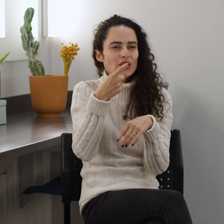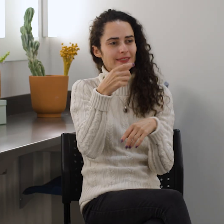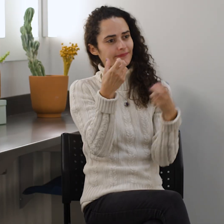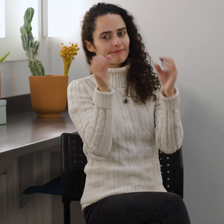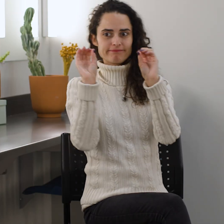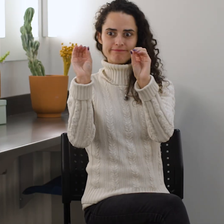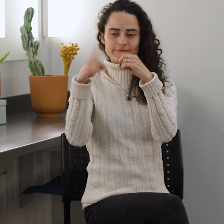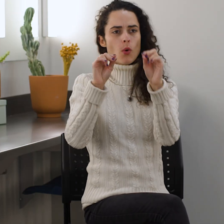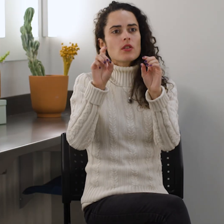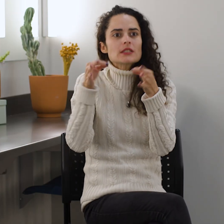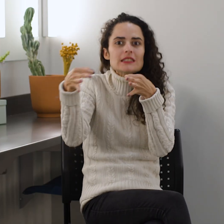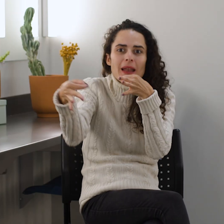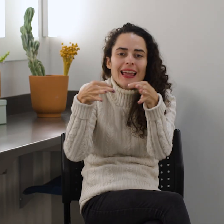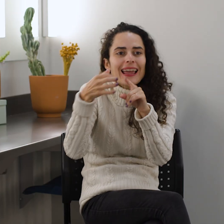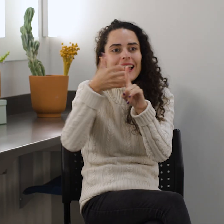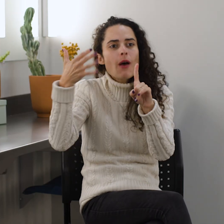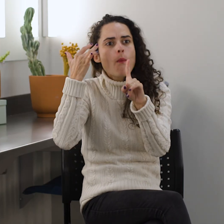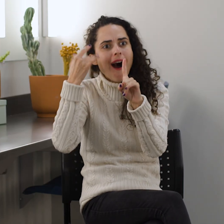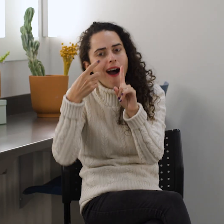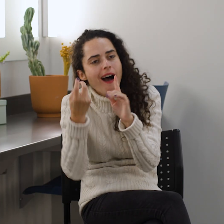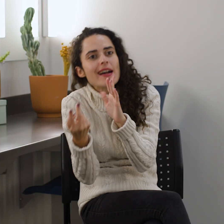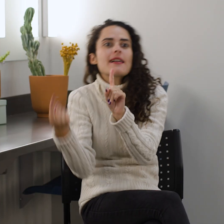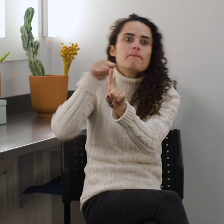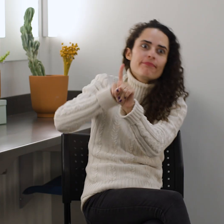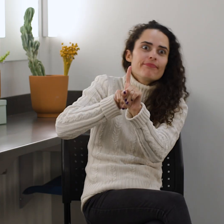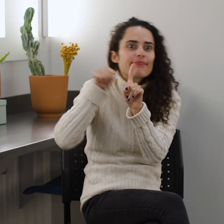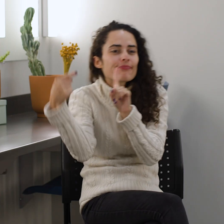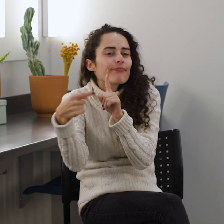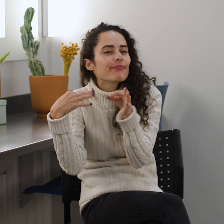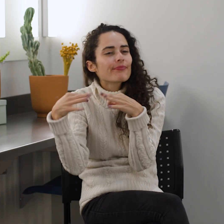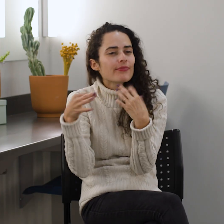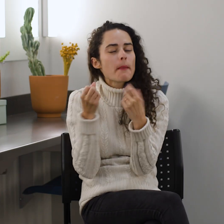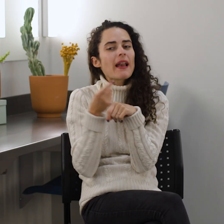It's not just teaching sign language, it includes explaining the nuances and the different perspectives,